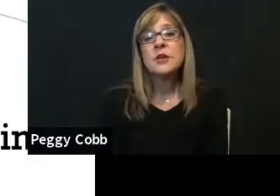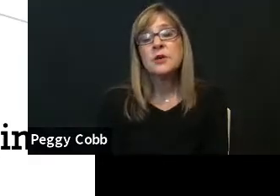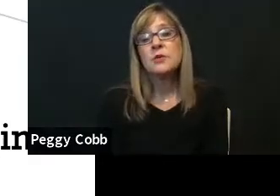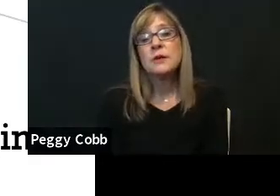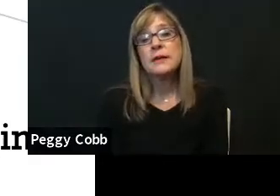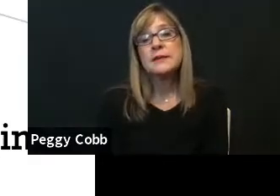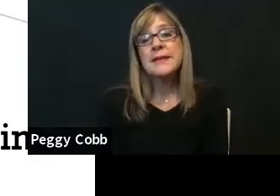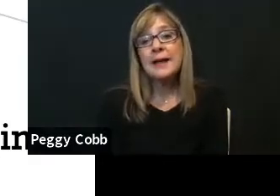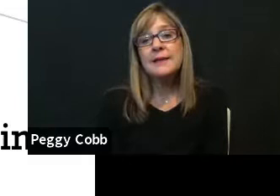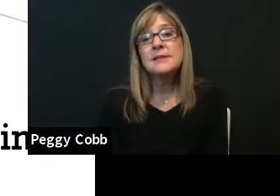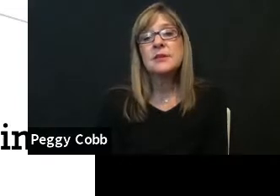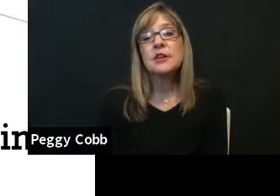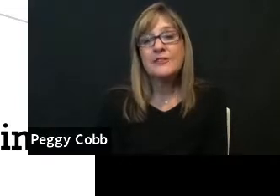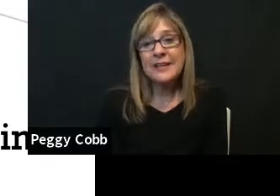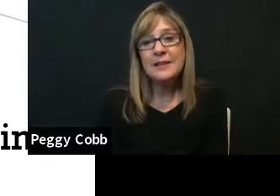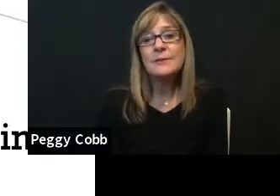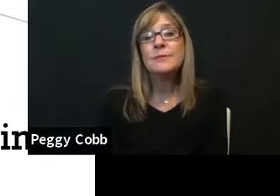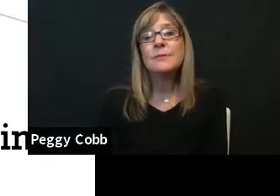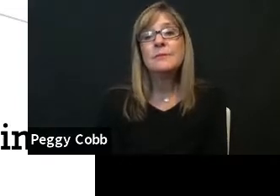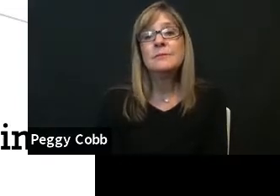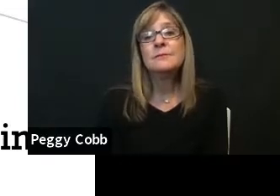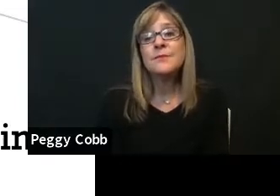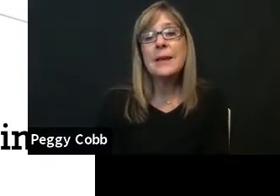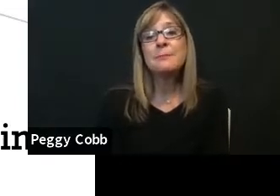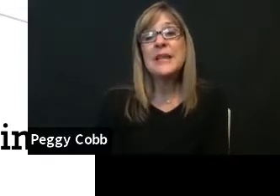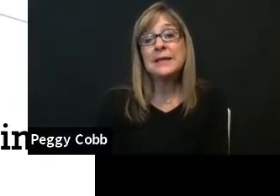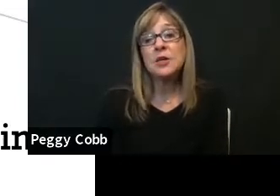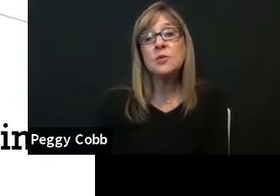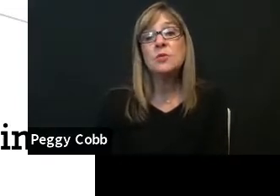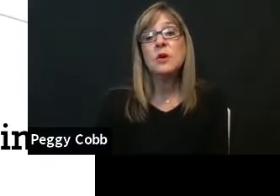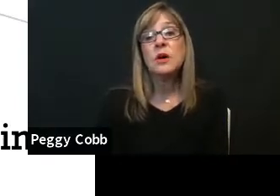So in Dallas or Irving and Plano